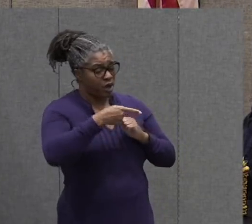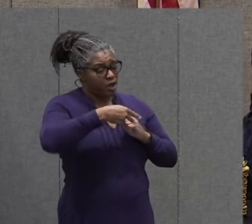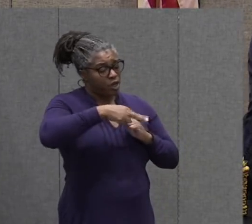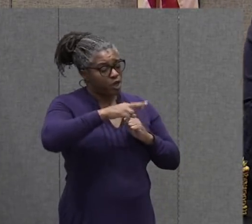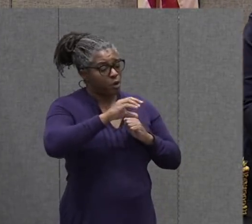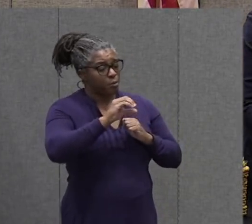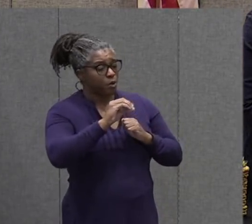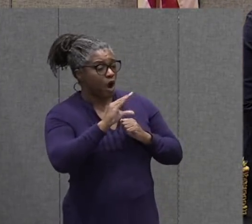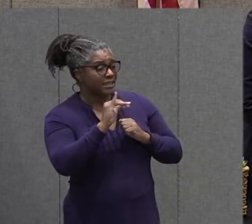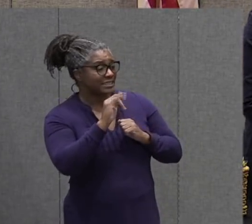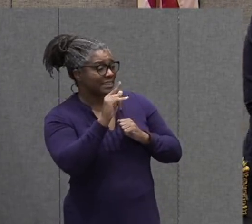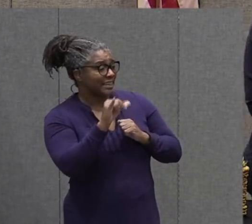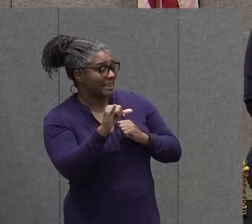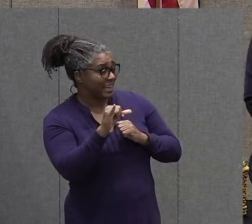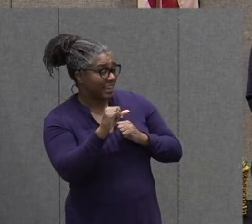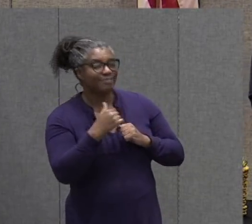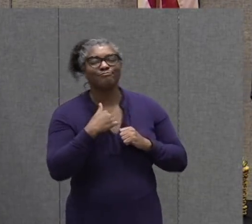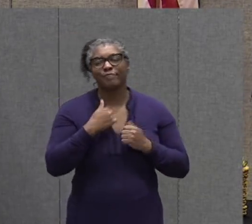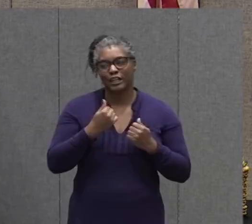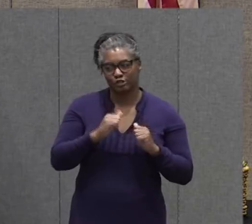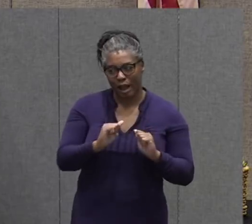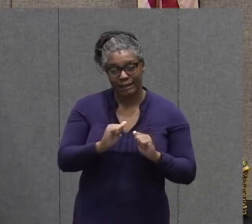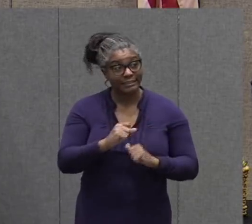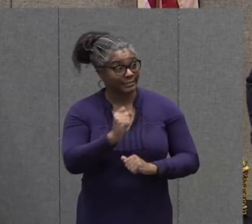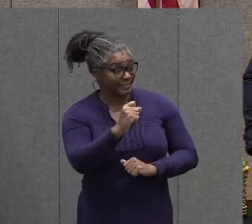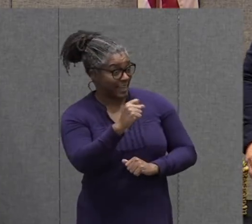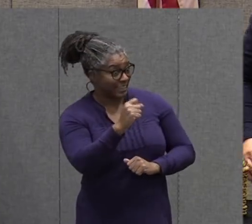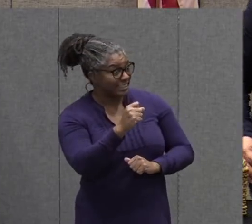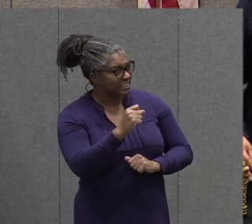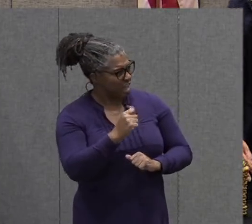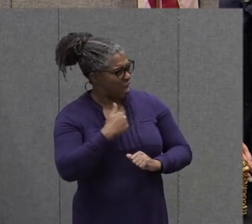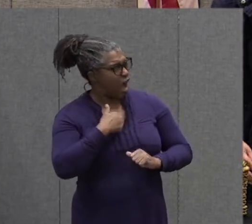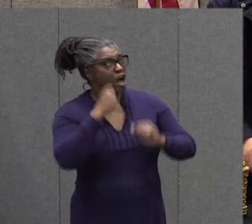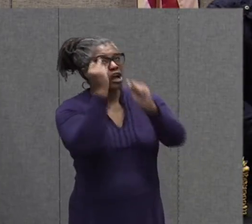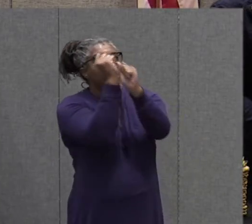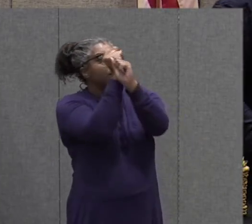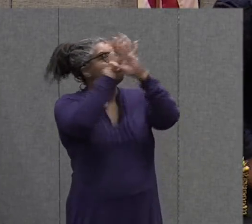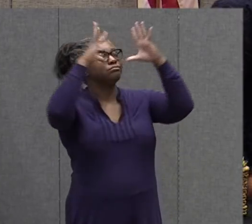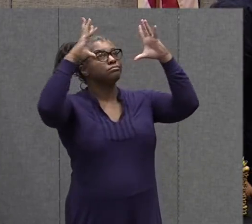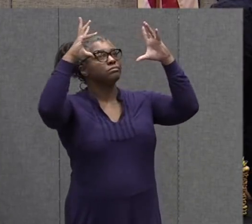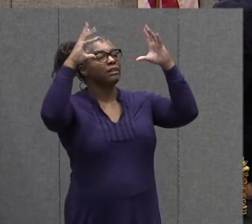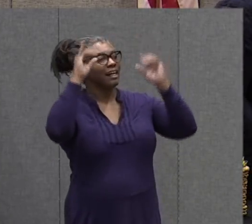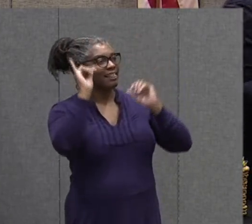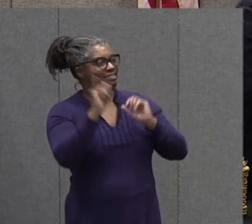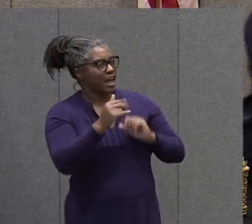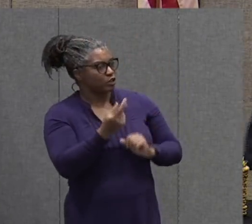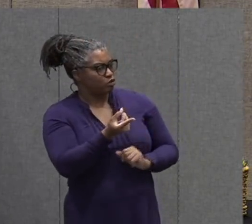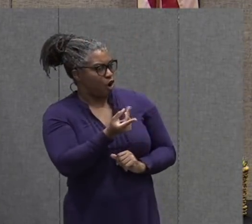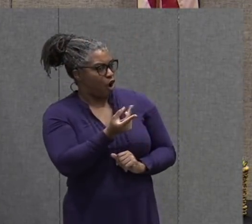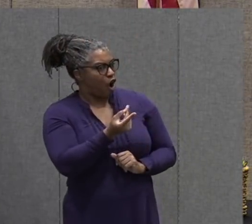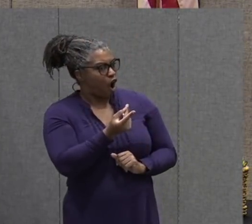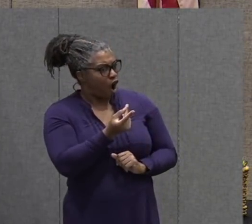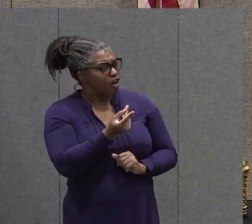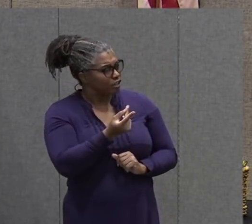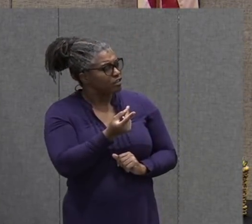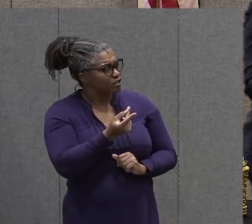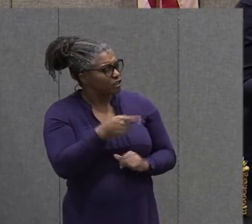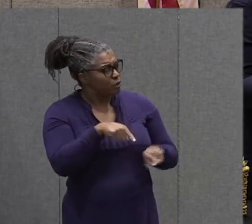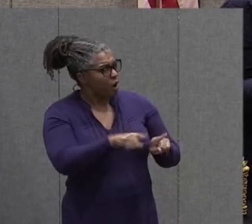[Miss Garcia] I really tried. [Miss Martindale] I could really visualize and imagine that dog. As you were reading. [Miss Garcia] Oh, good, I was hoping